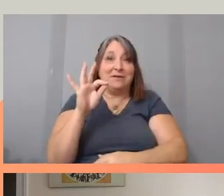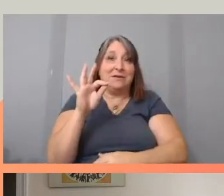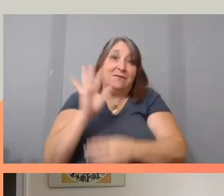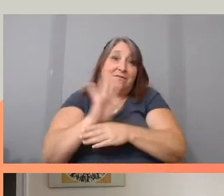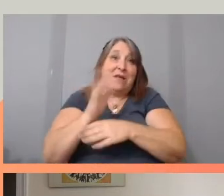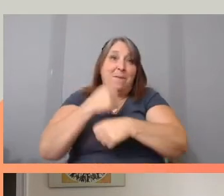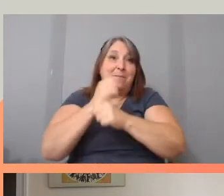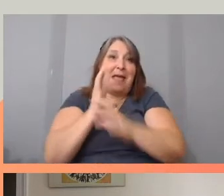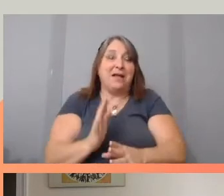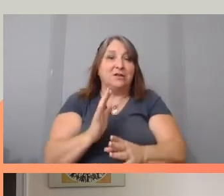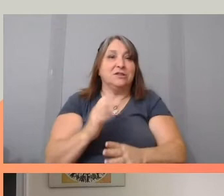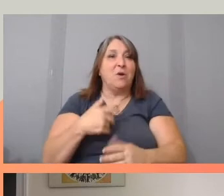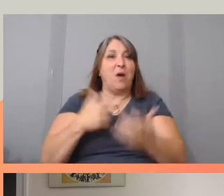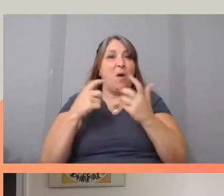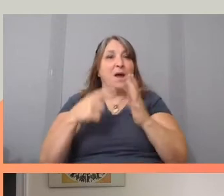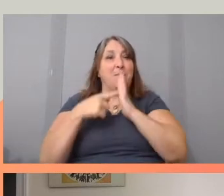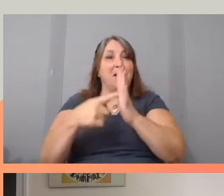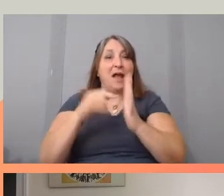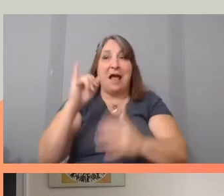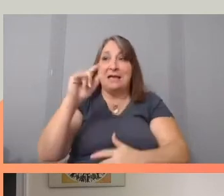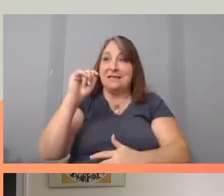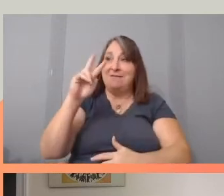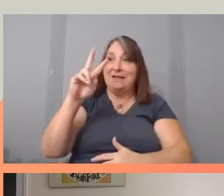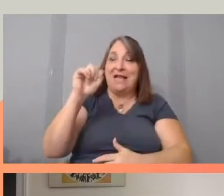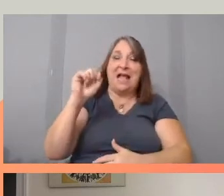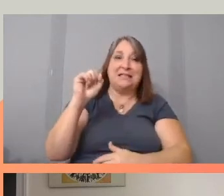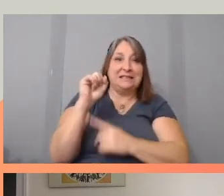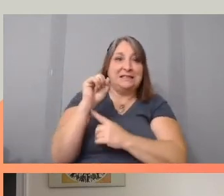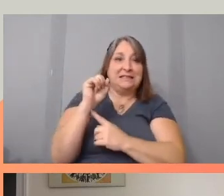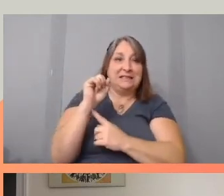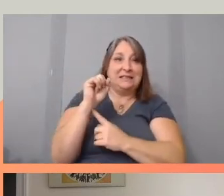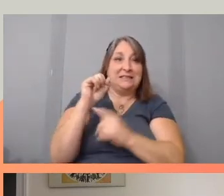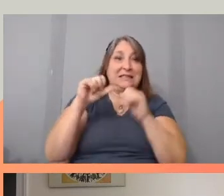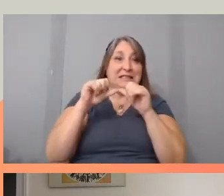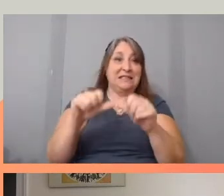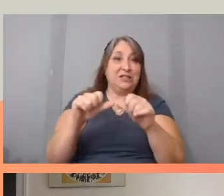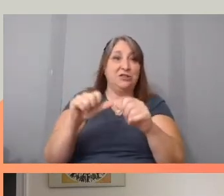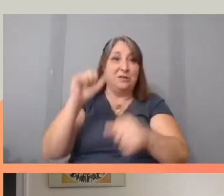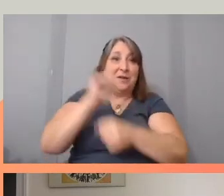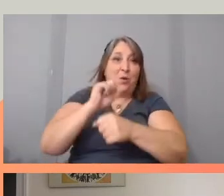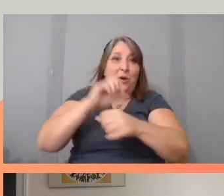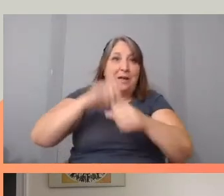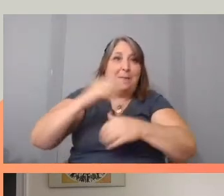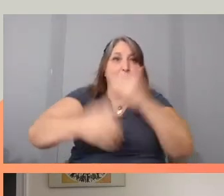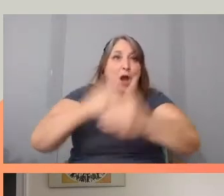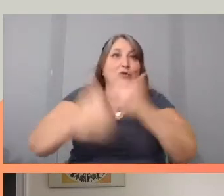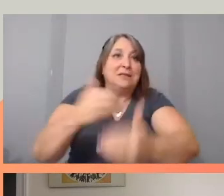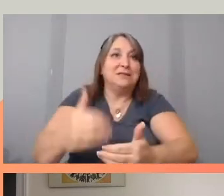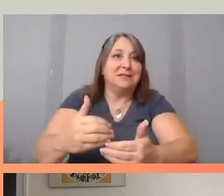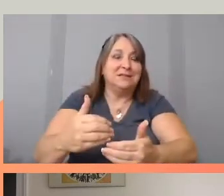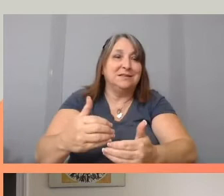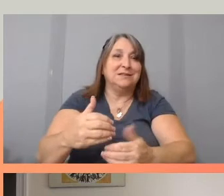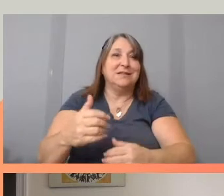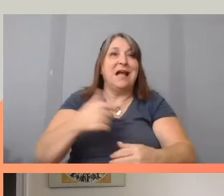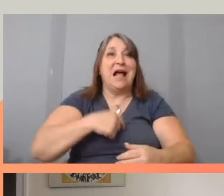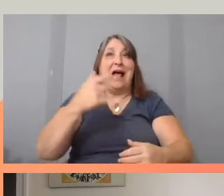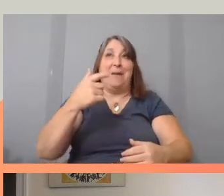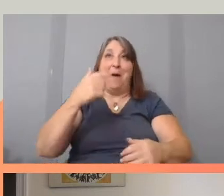And I just wanna point out that ITVS continues to be a work in progress. I say this as a member of the board, it never,